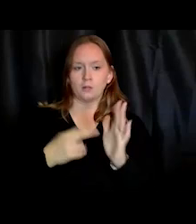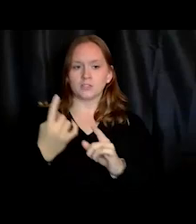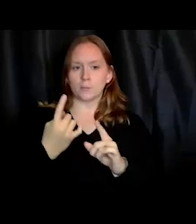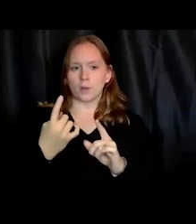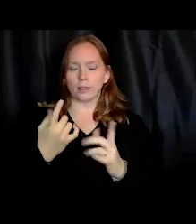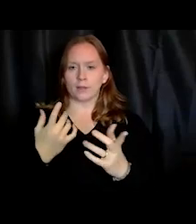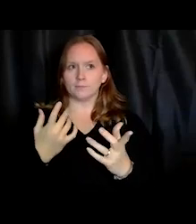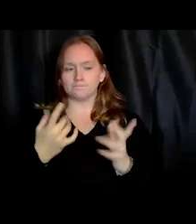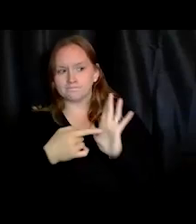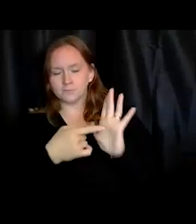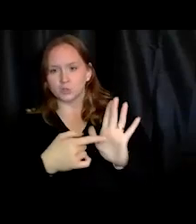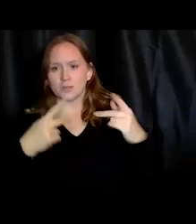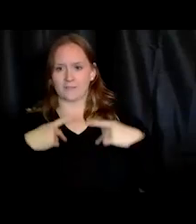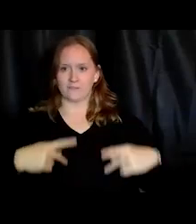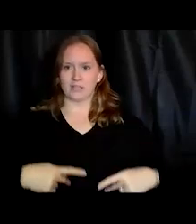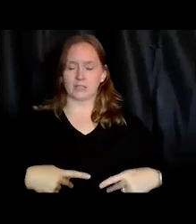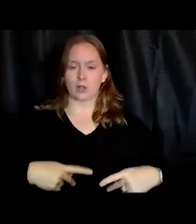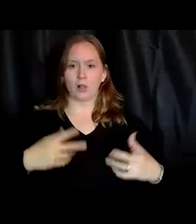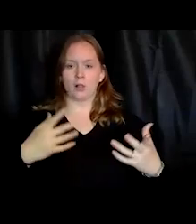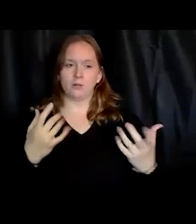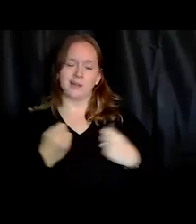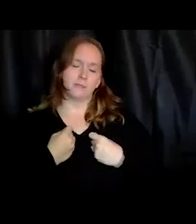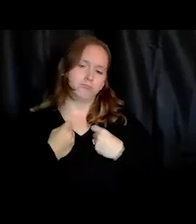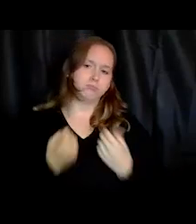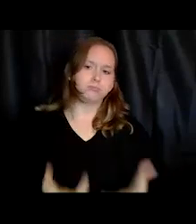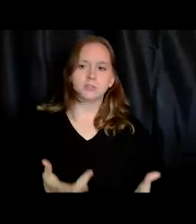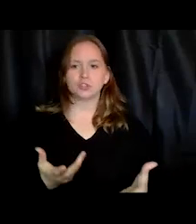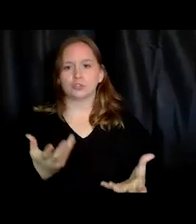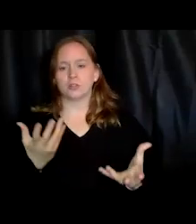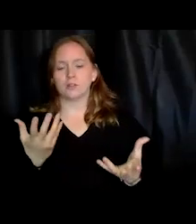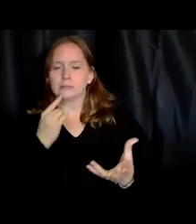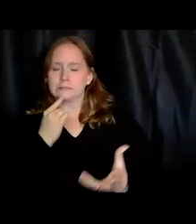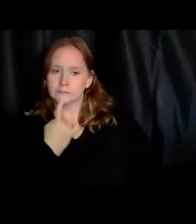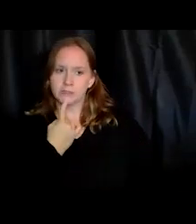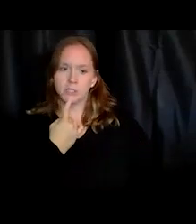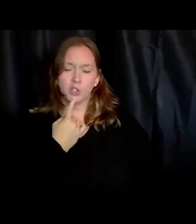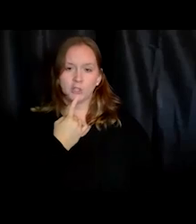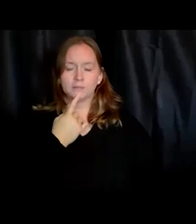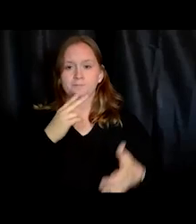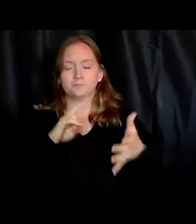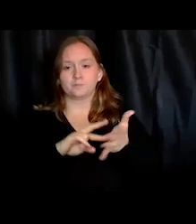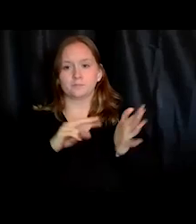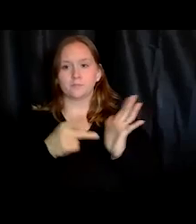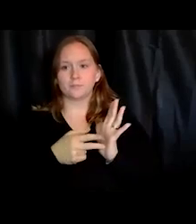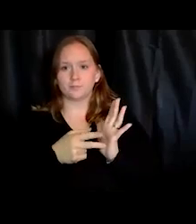that cause exertional limitations that are severe, which means, you know, sitting, standing,